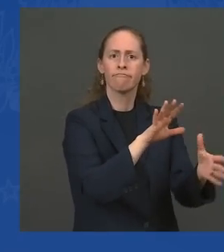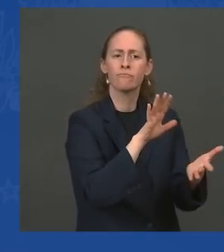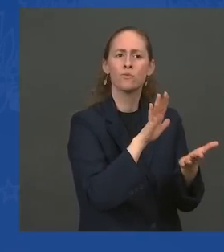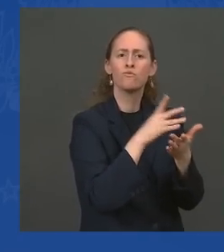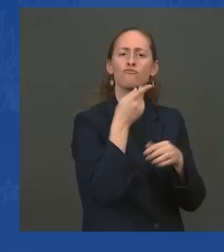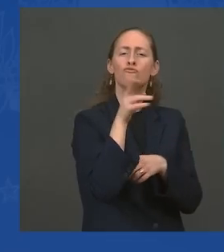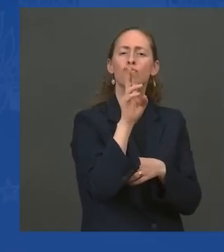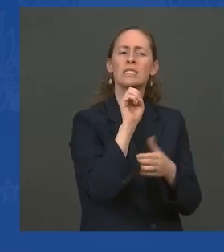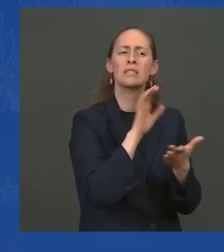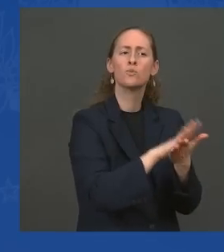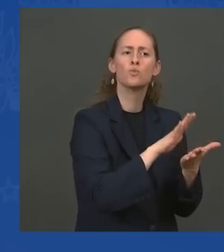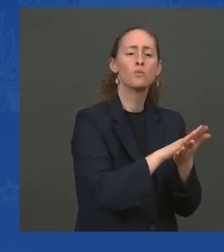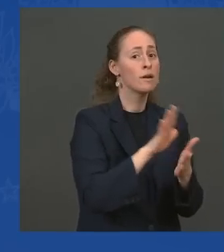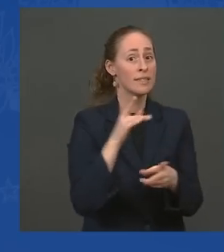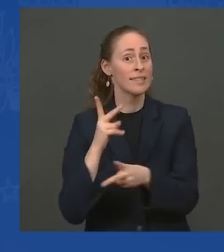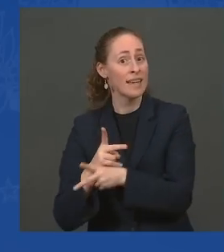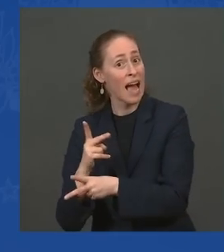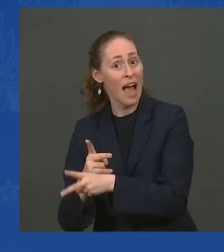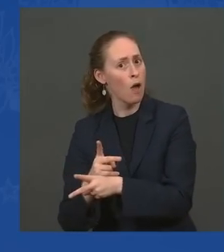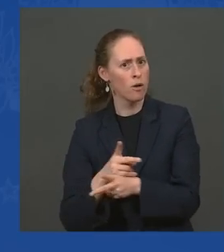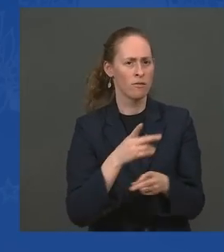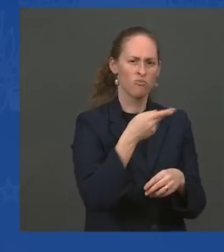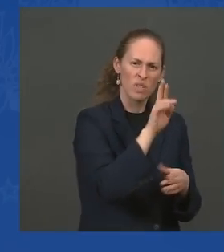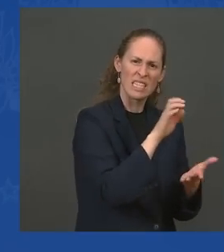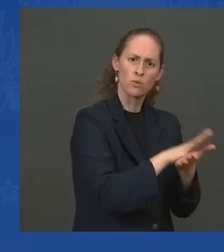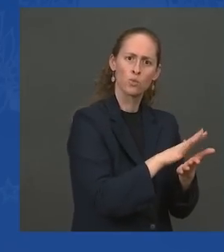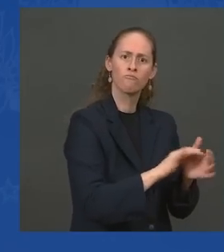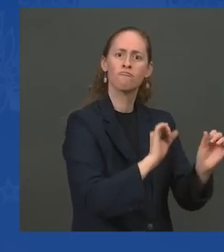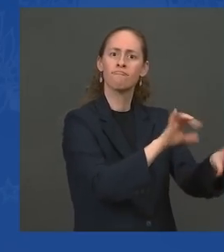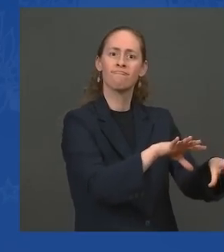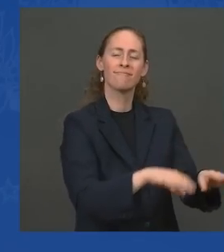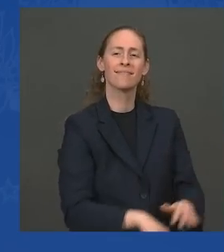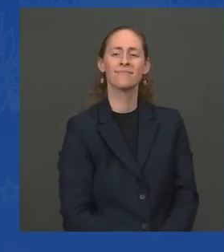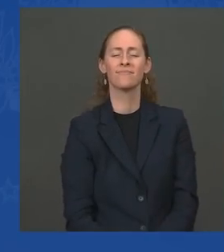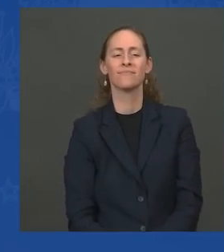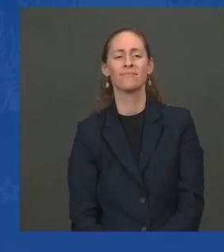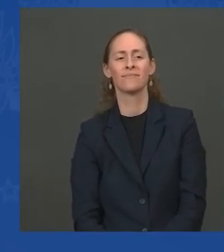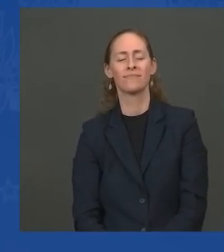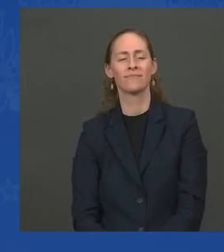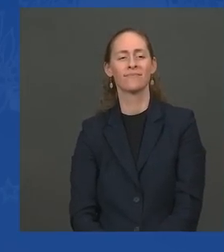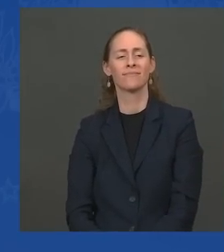And, by the way, all of the data shows that'll increase